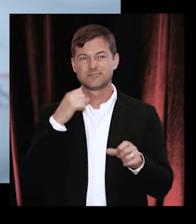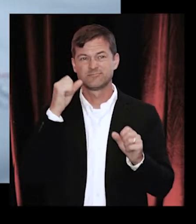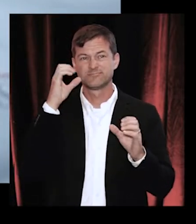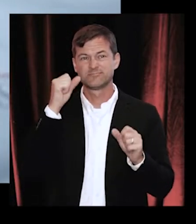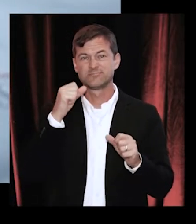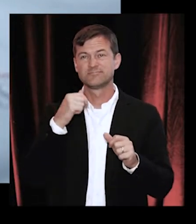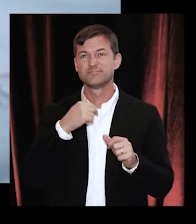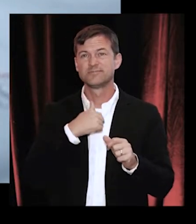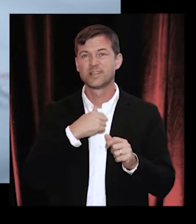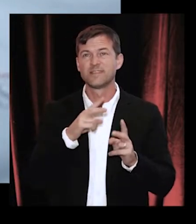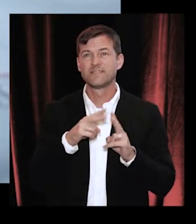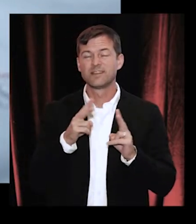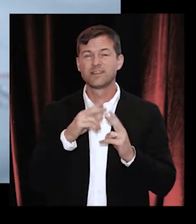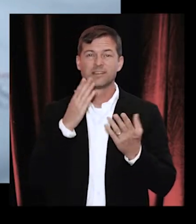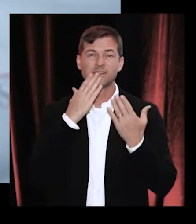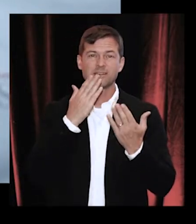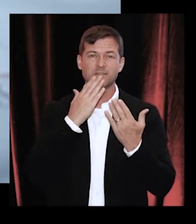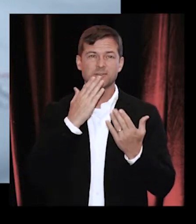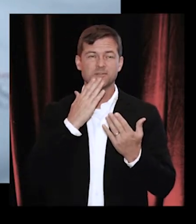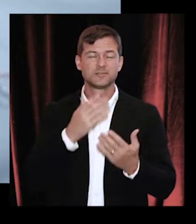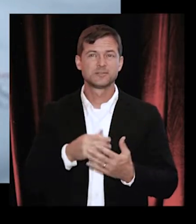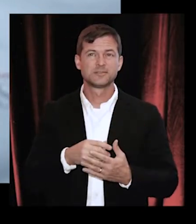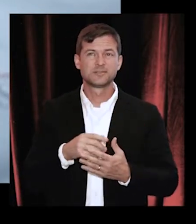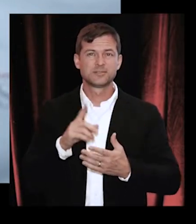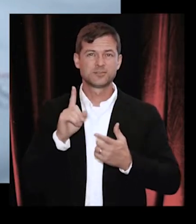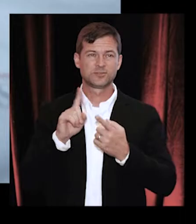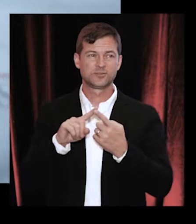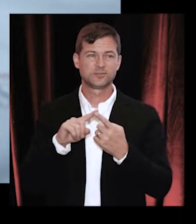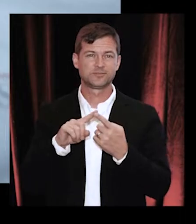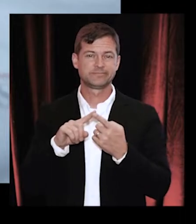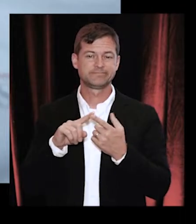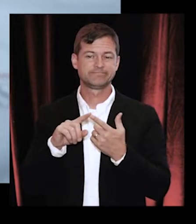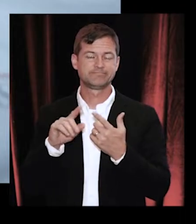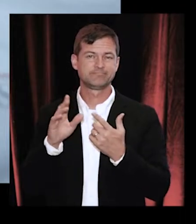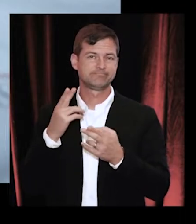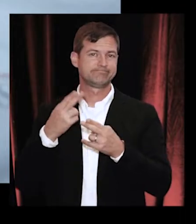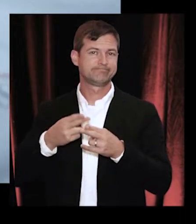very appreciative and thankful to have been nominated for this award.